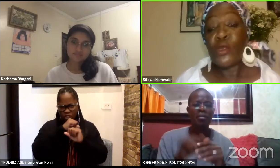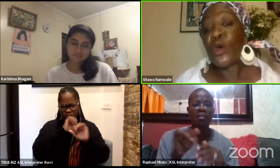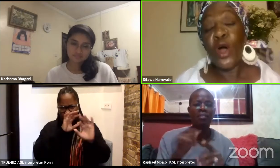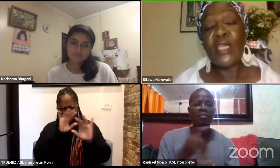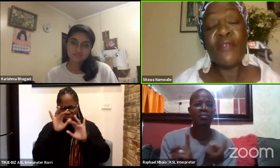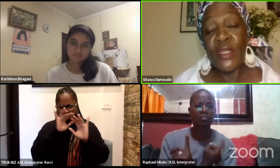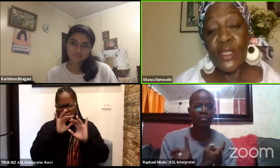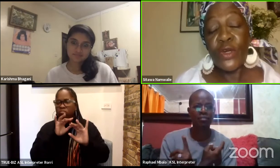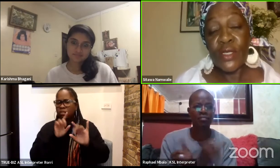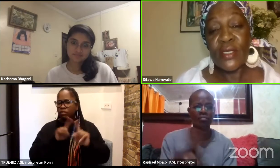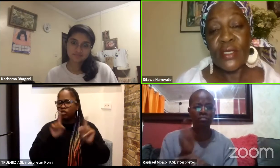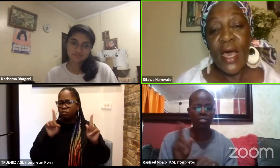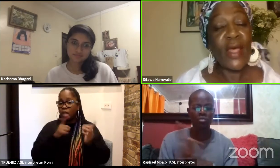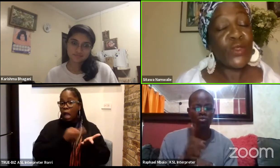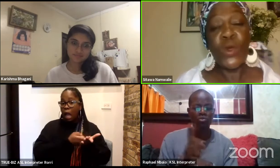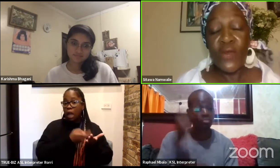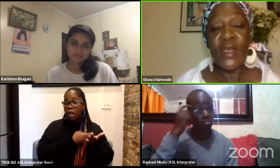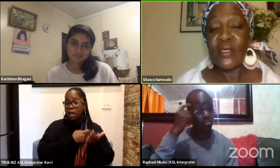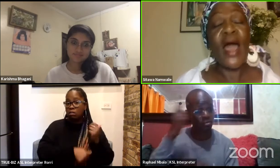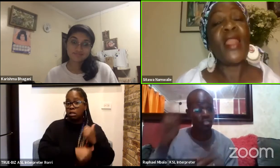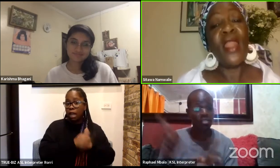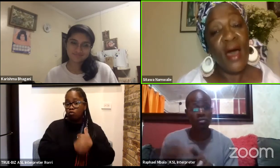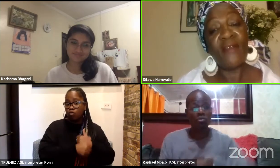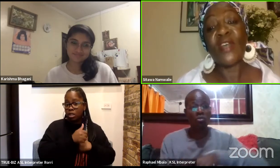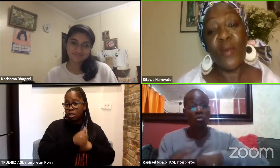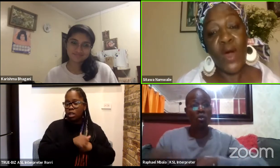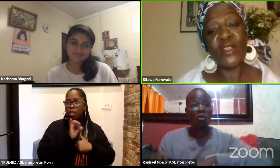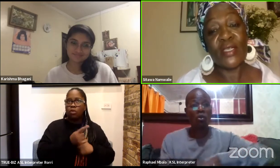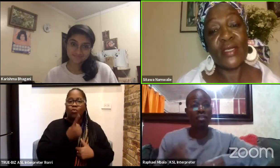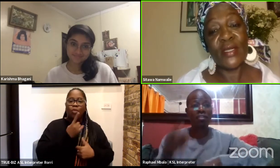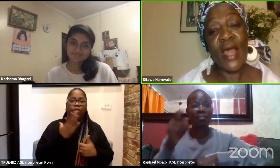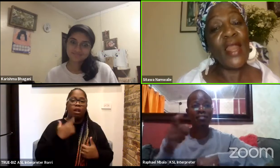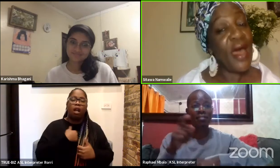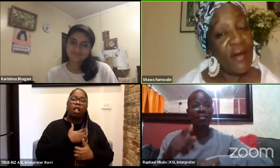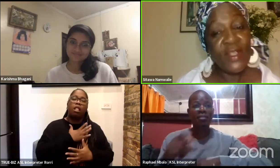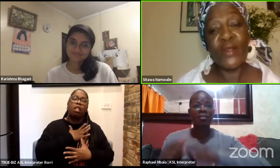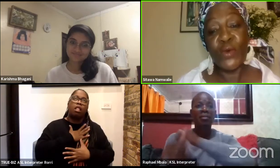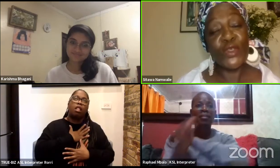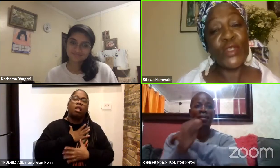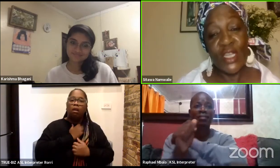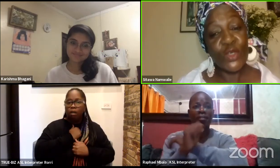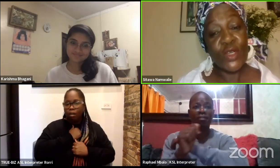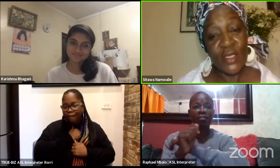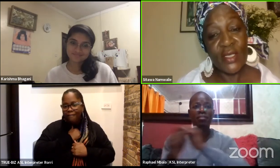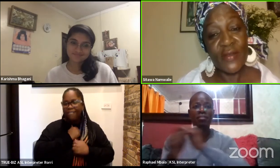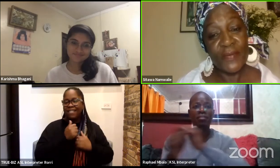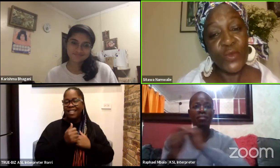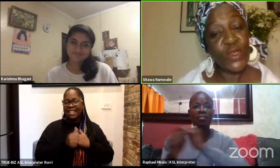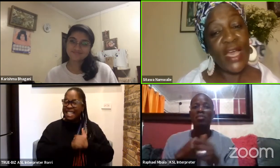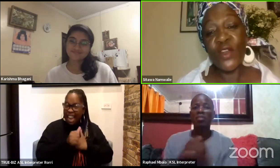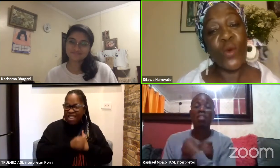And also, hockey is very dangerous and that's one of the things I love about it. I loved that it was so dangerous, which I don't know